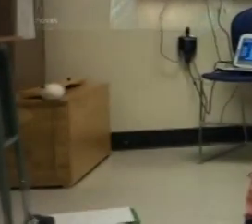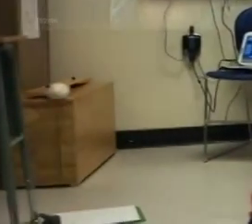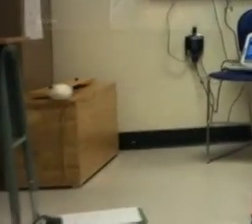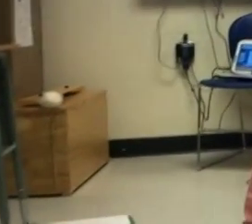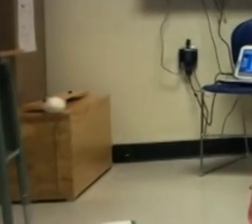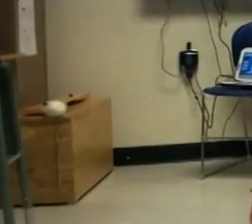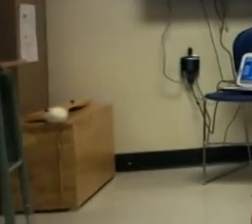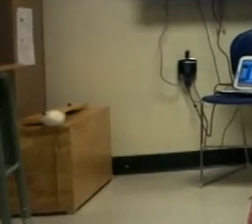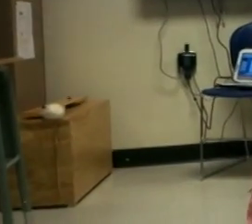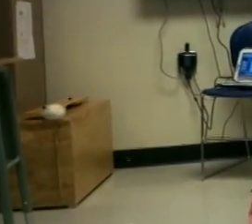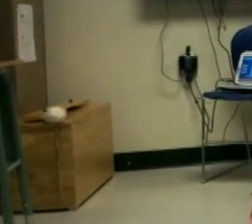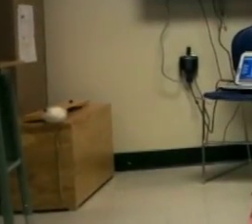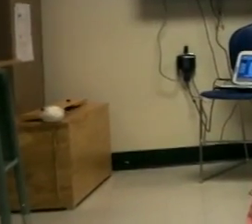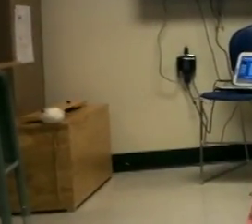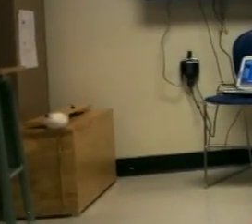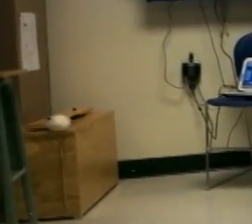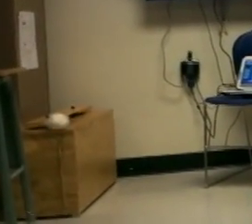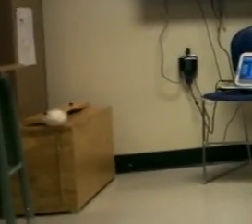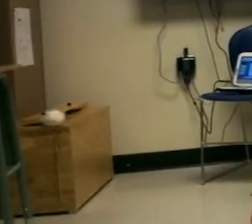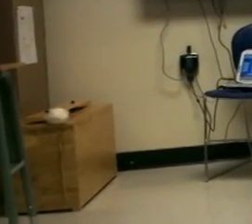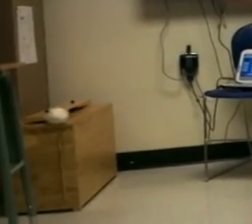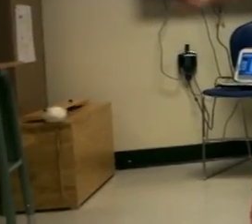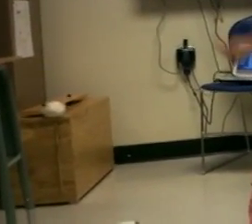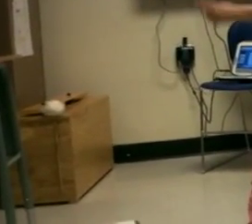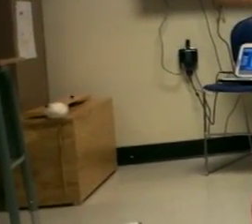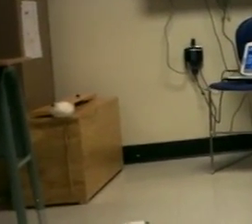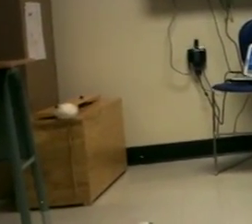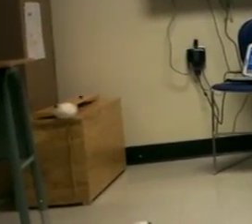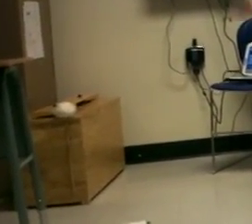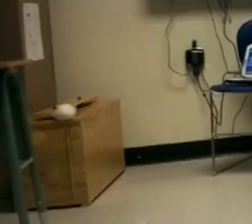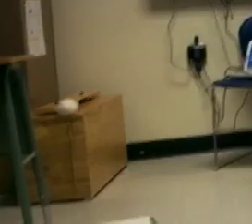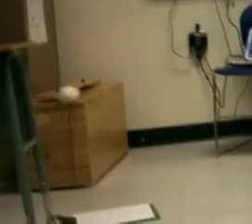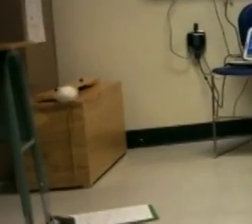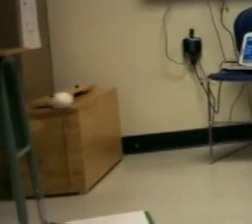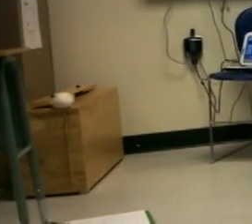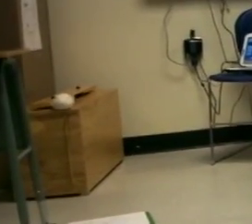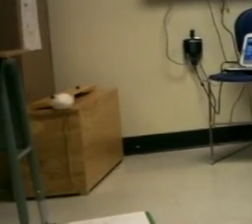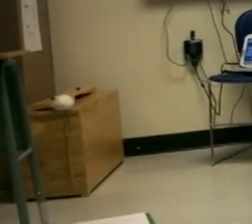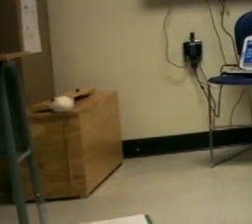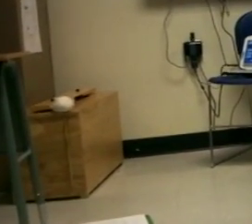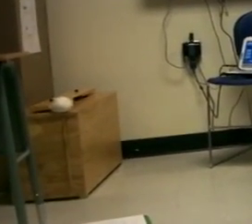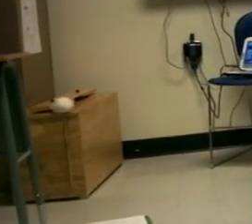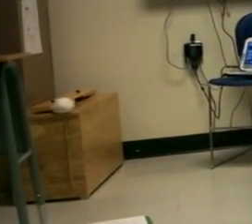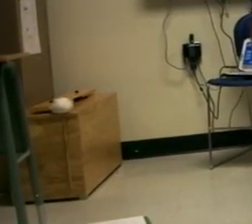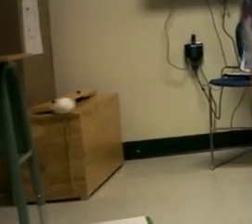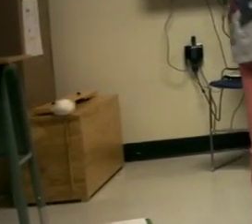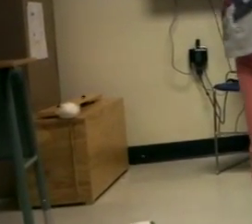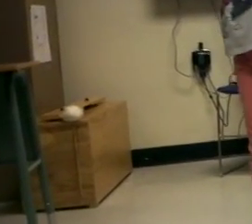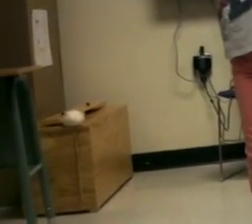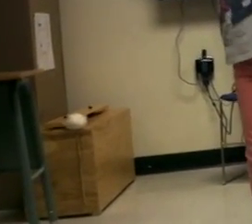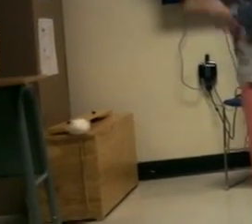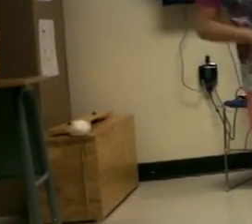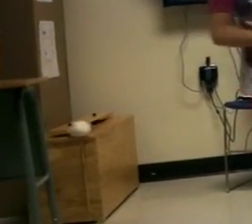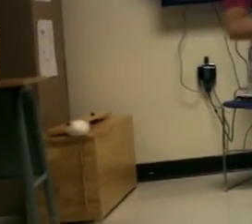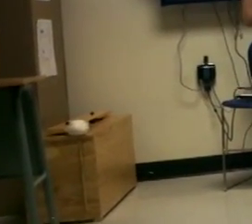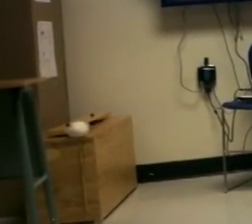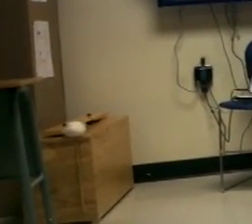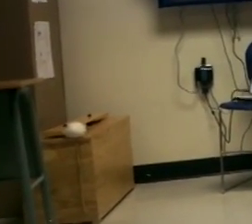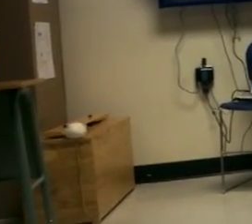O say can you see, by the dawn's early light,